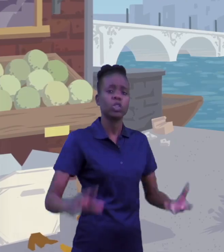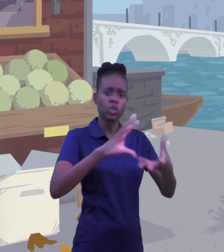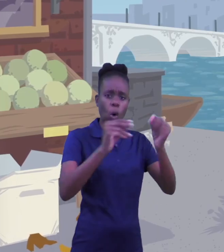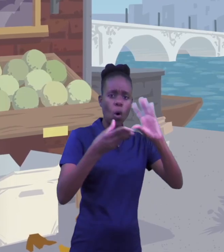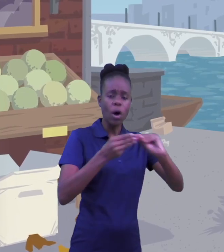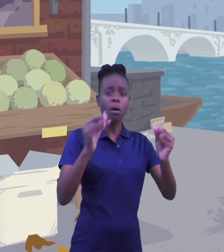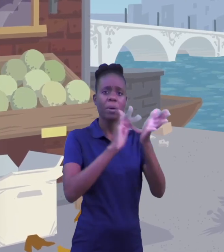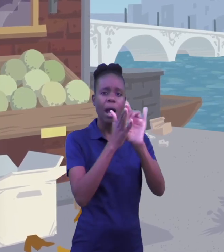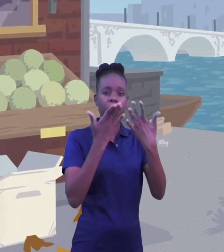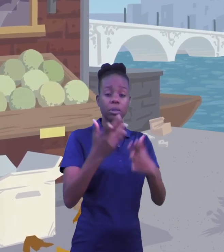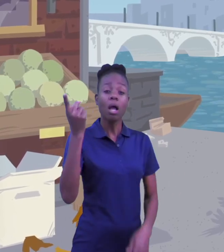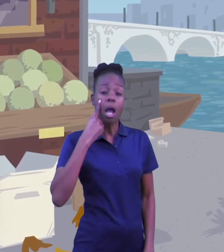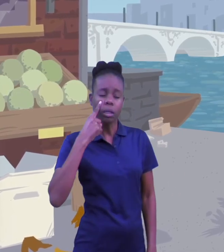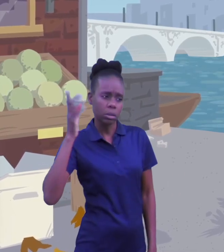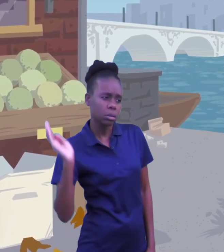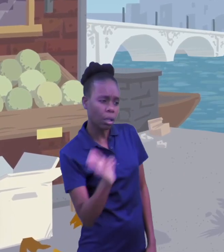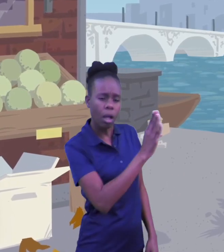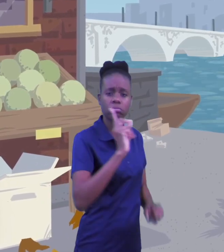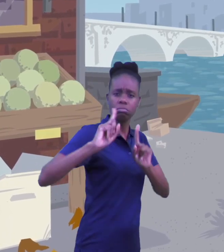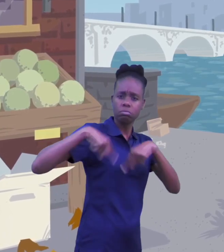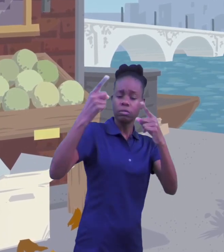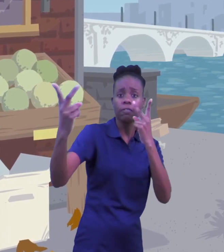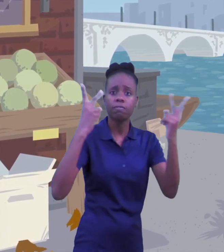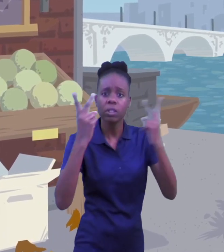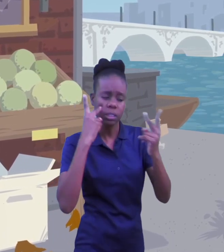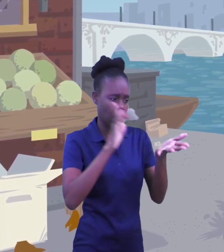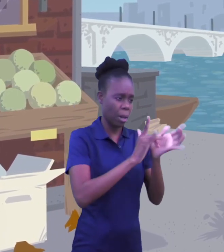We’ve been exploring how biblical narratives work, and it turns out stories